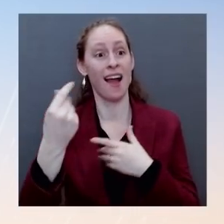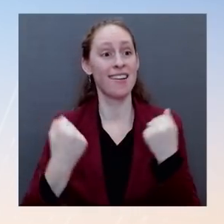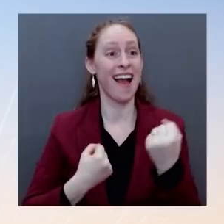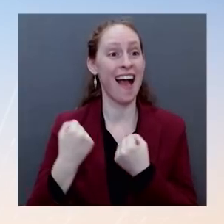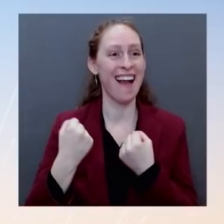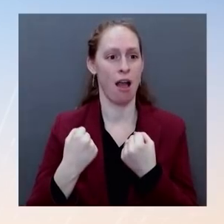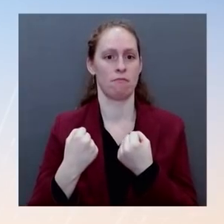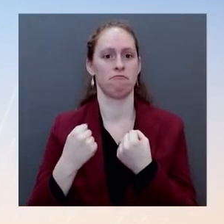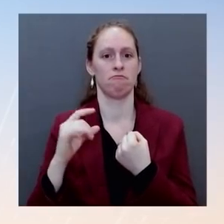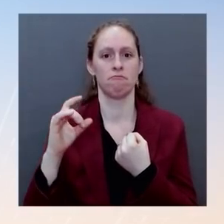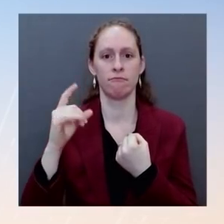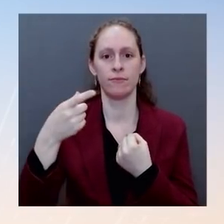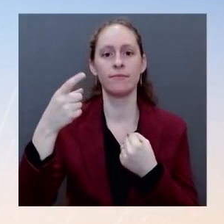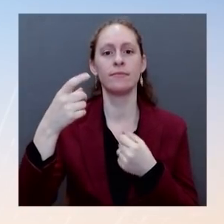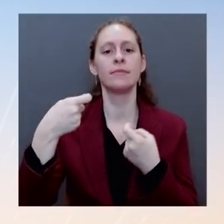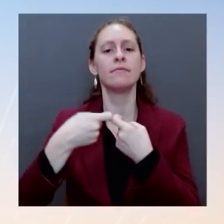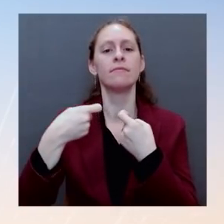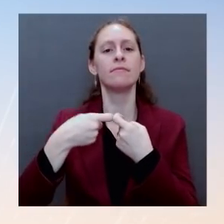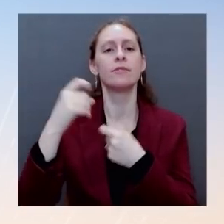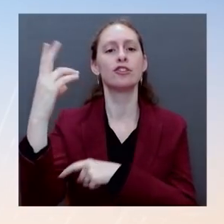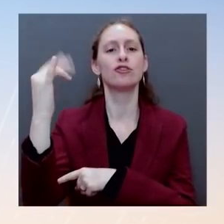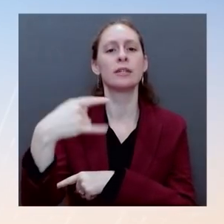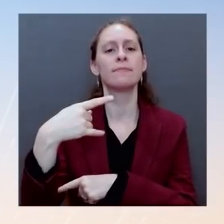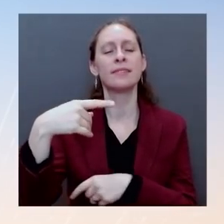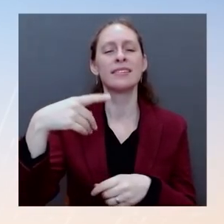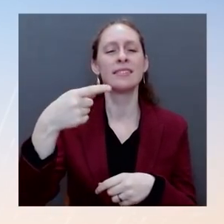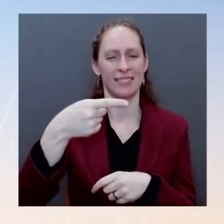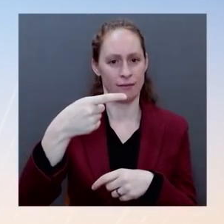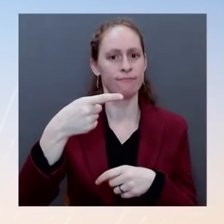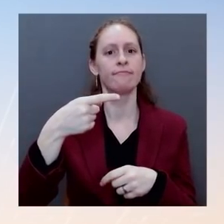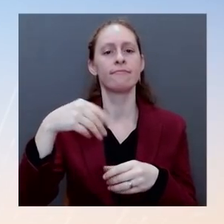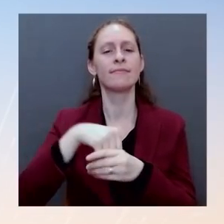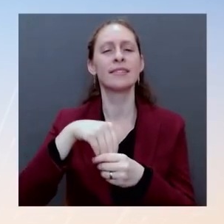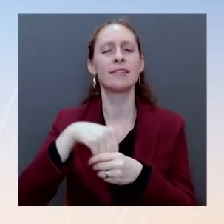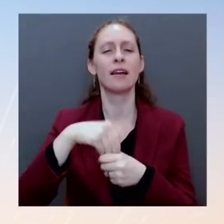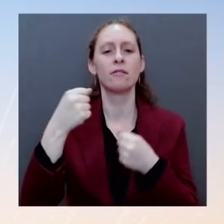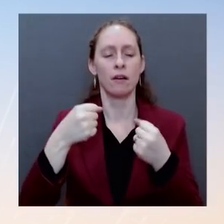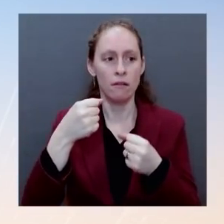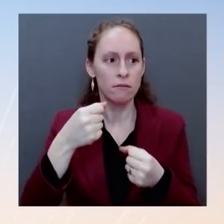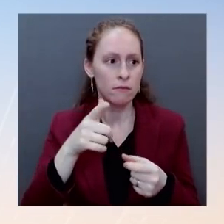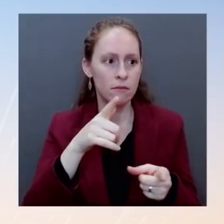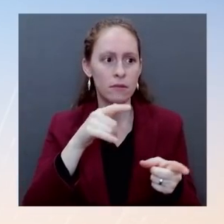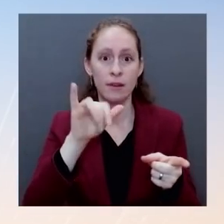Of course that's been impacted by a range of issues, including the pandemic. But one of the things that we have been advocating for